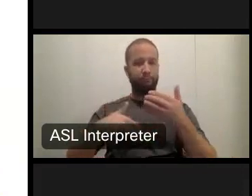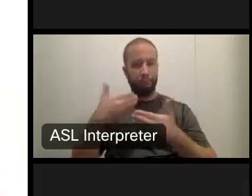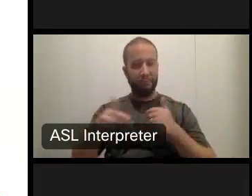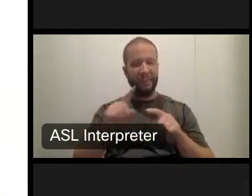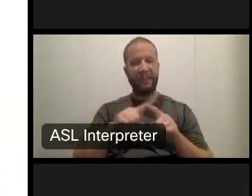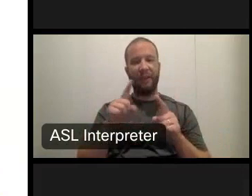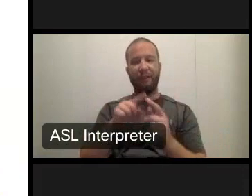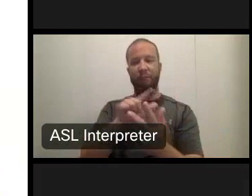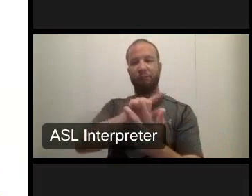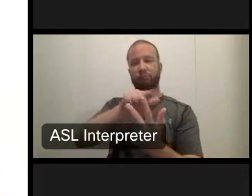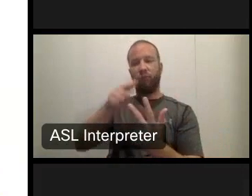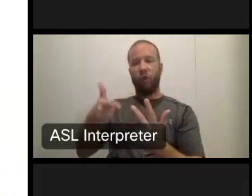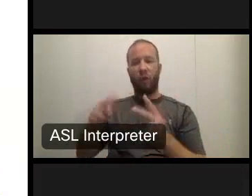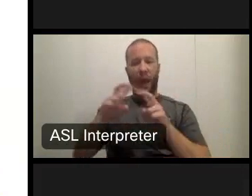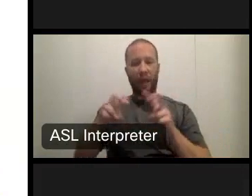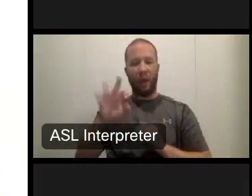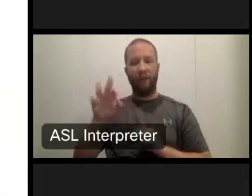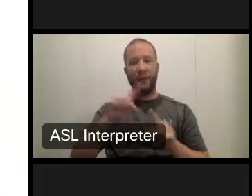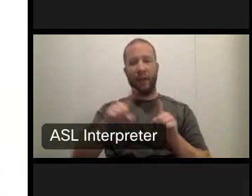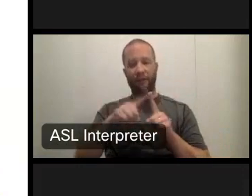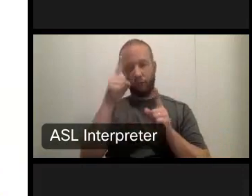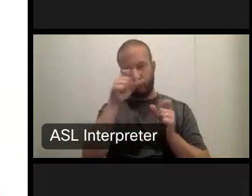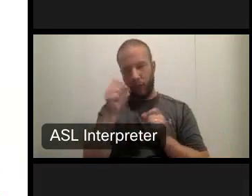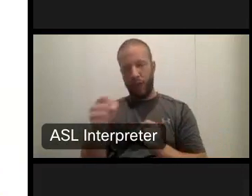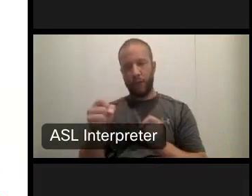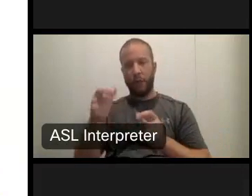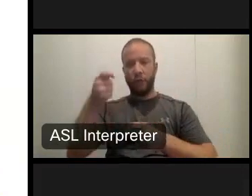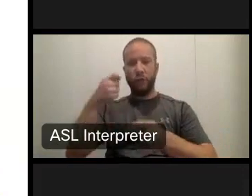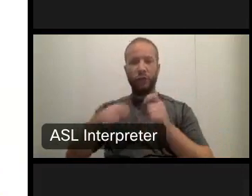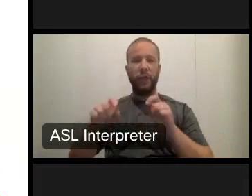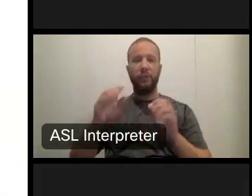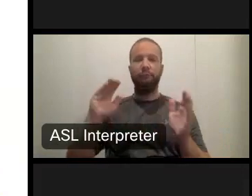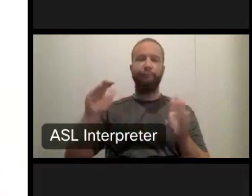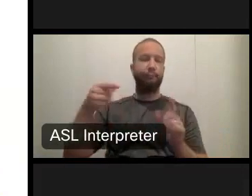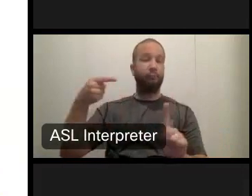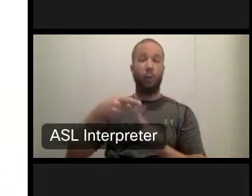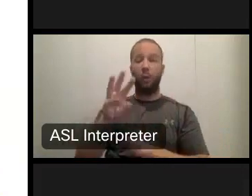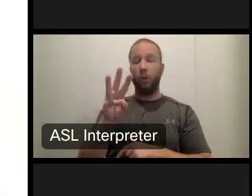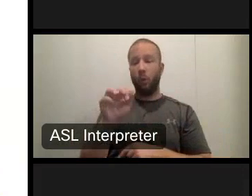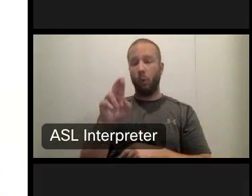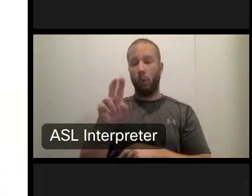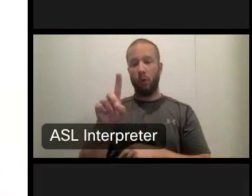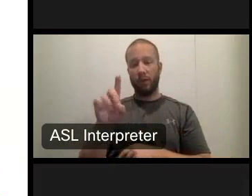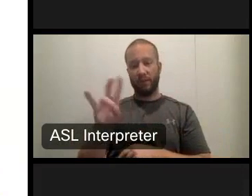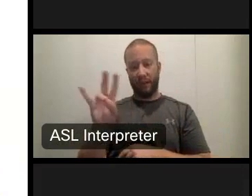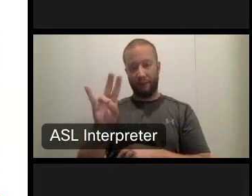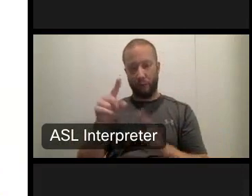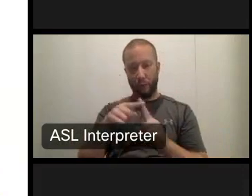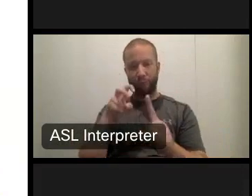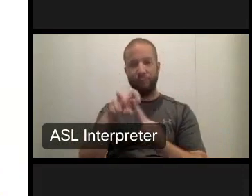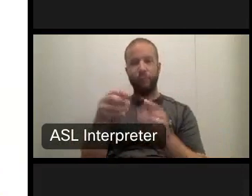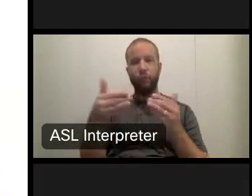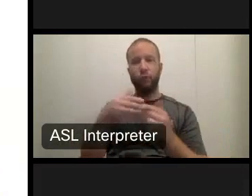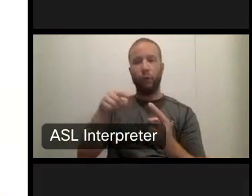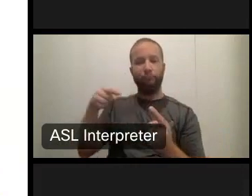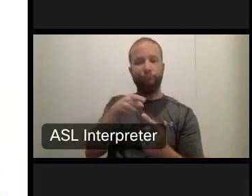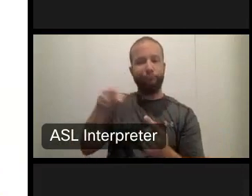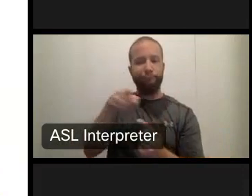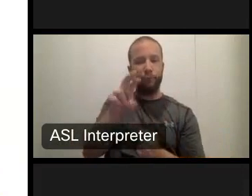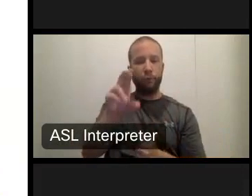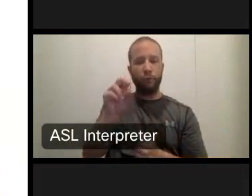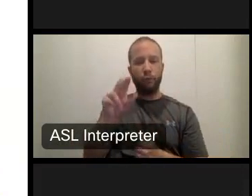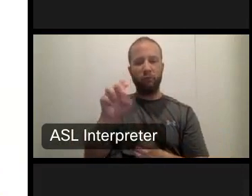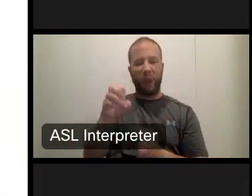analysis of potential connections around Ward 7 to implement the new route we then transitioned